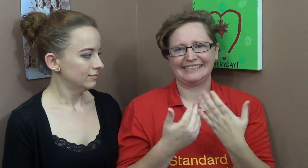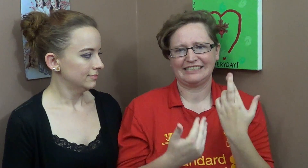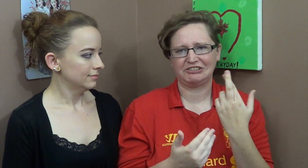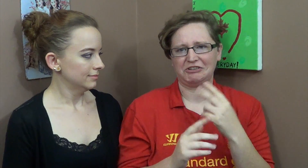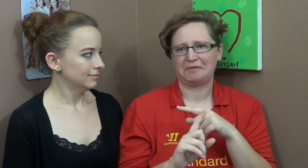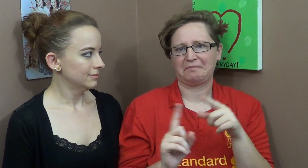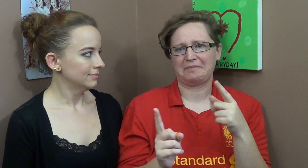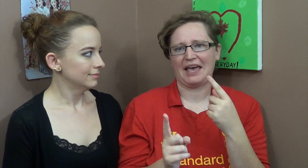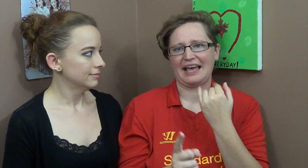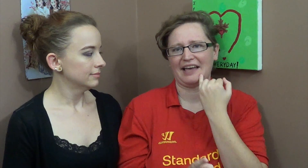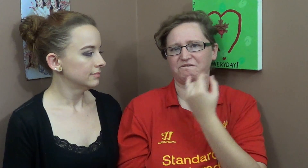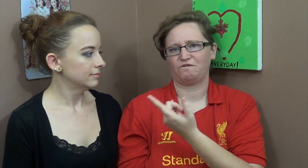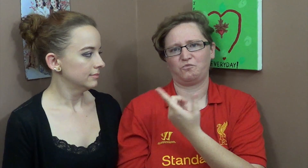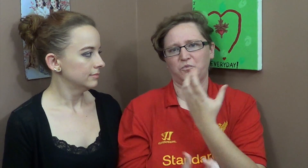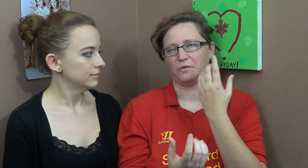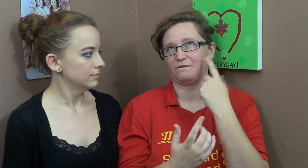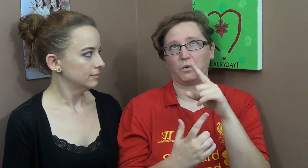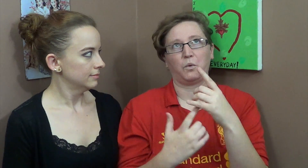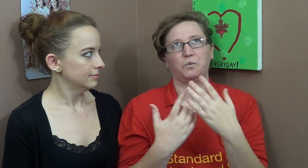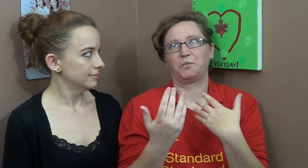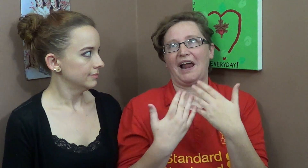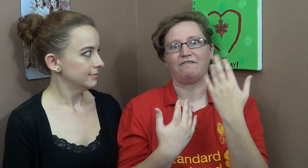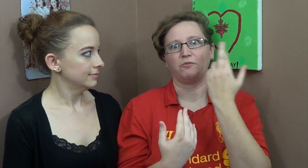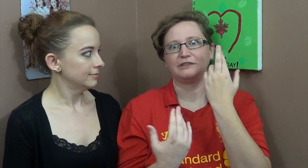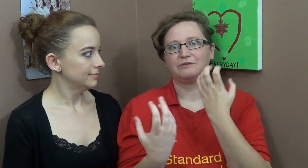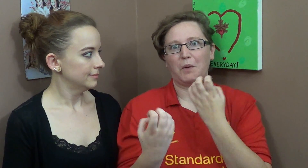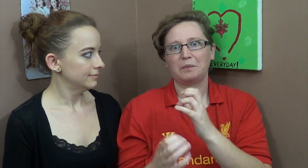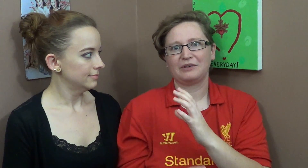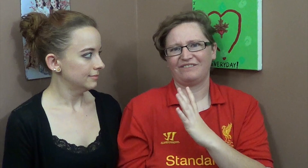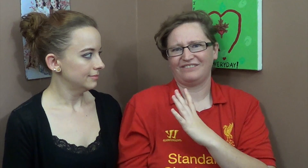and easier but if for whatever reason she doesn't want to then